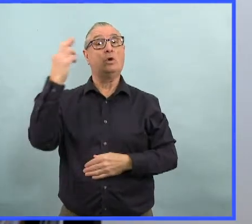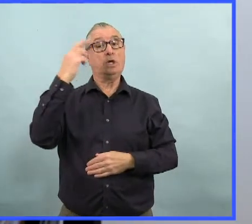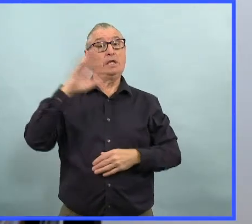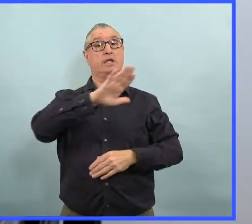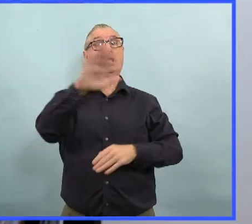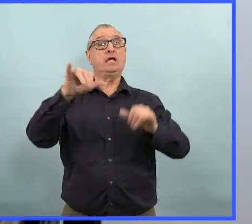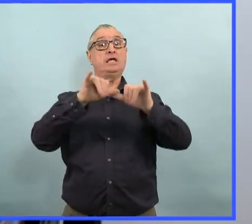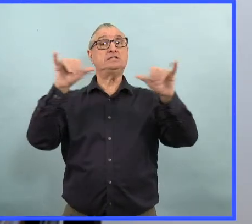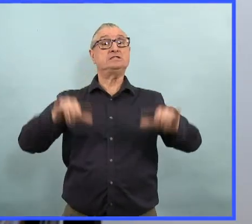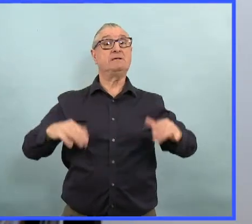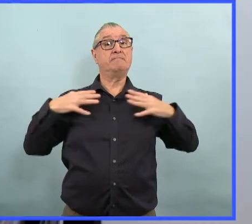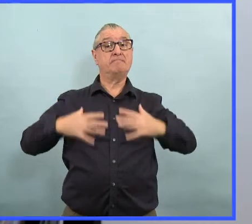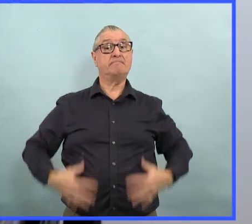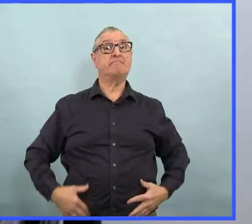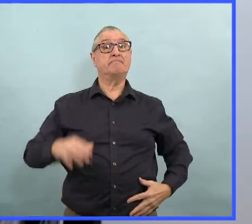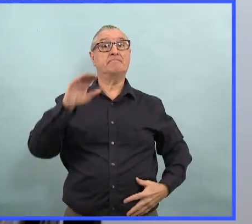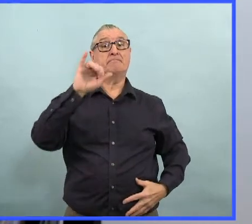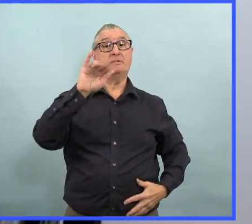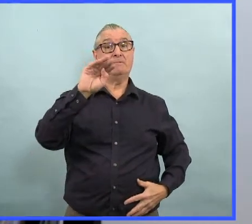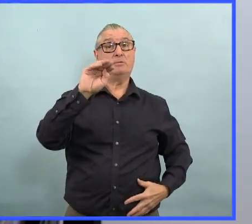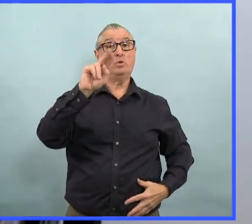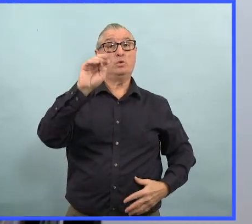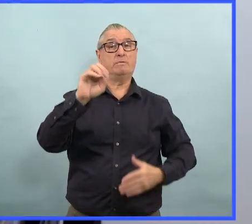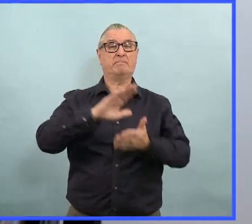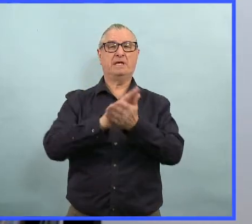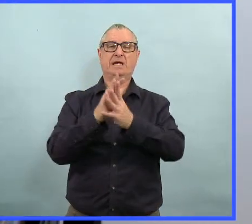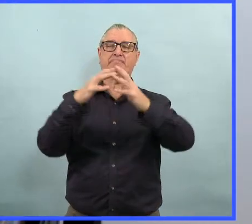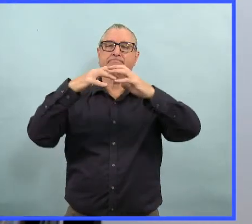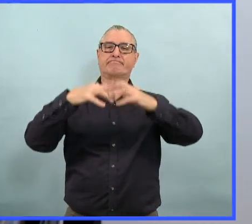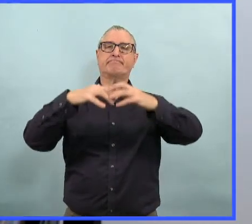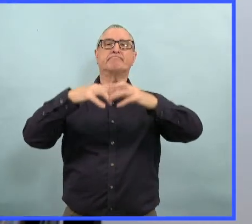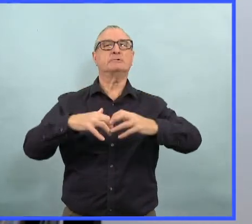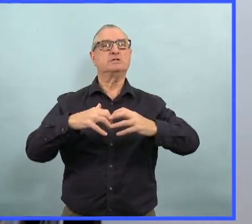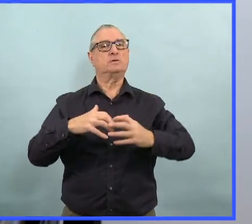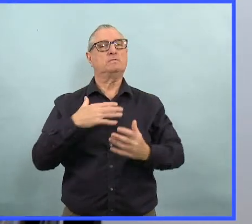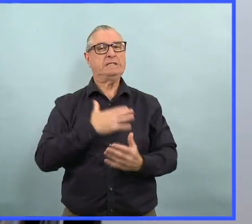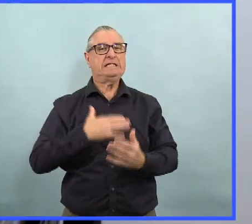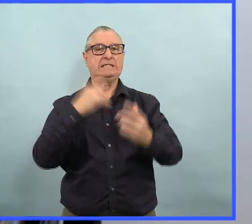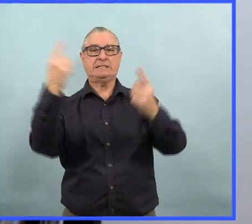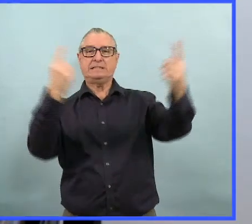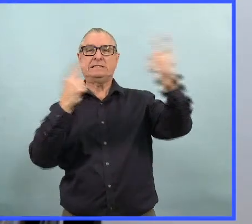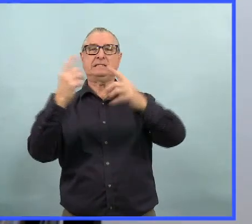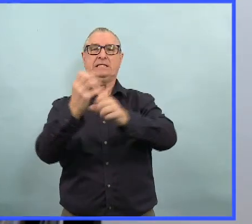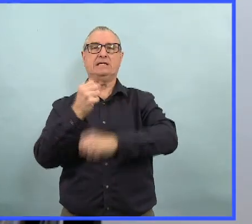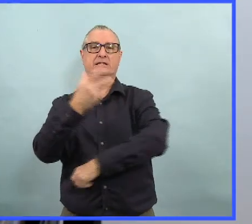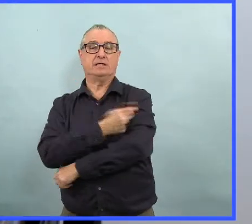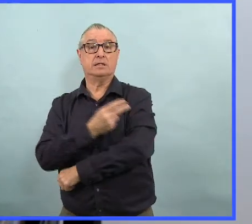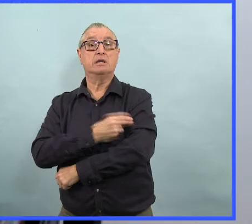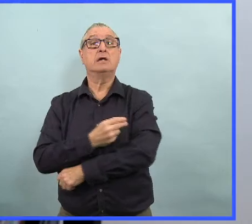of conditions that put you at higher risk of needing hospital care can be found at protectmb.ca